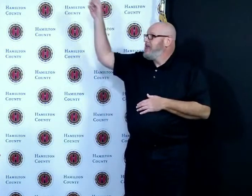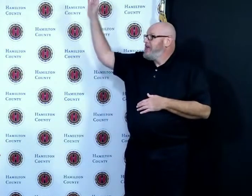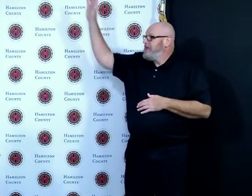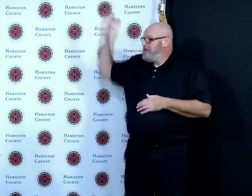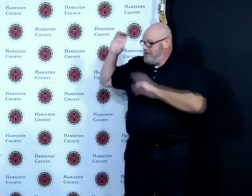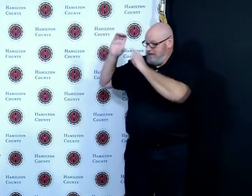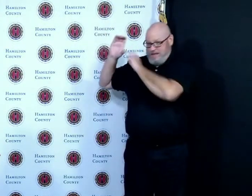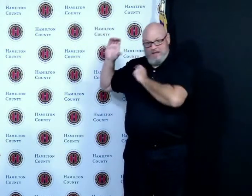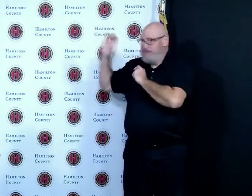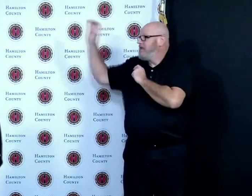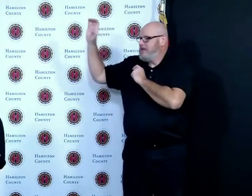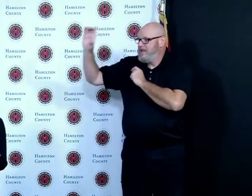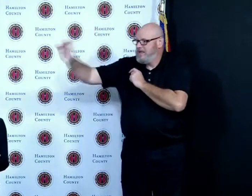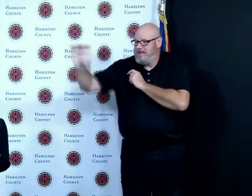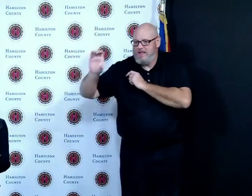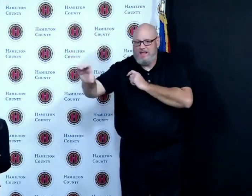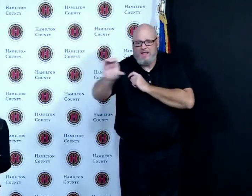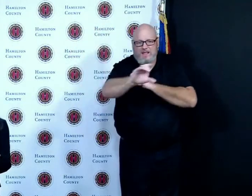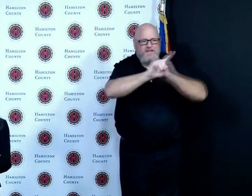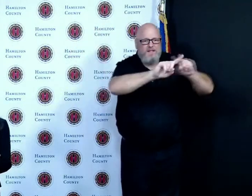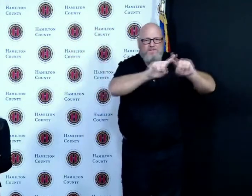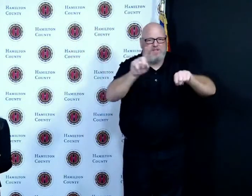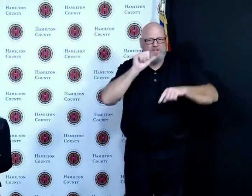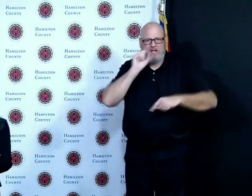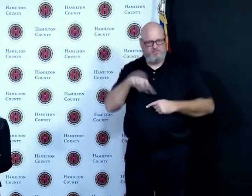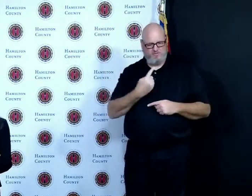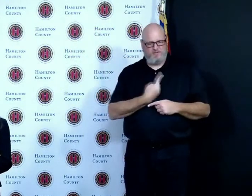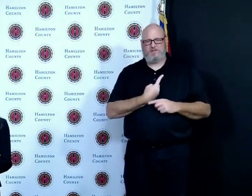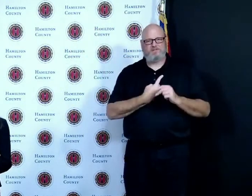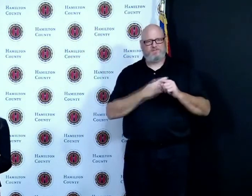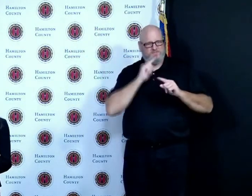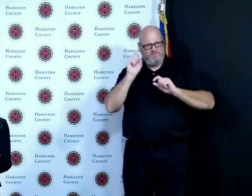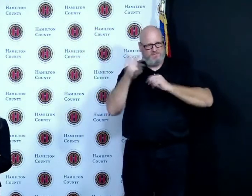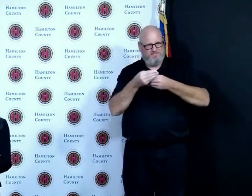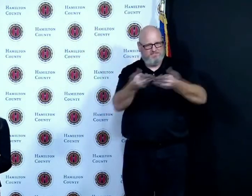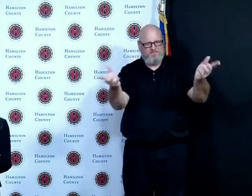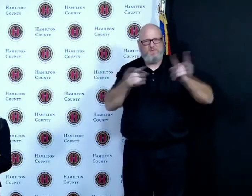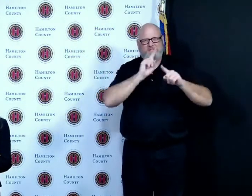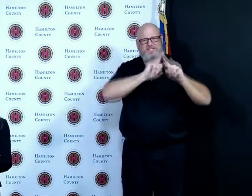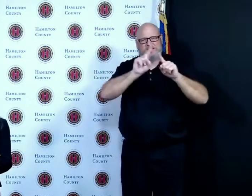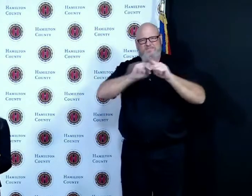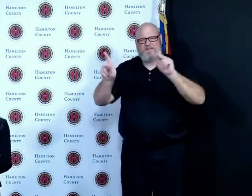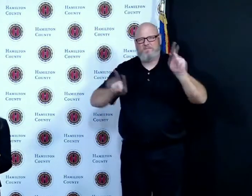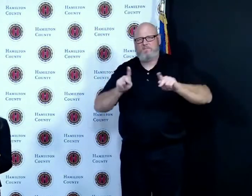and we saw an increase in deaths let's not make the Super Bowl that same kind of event